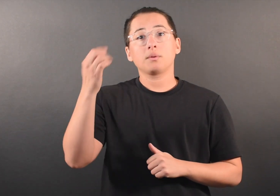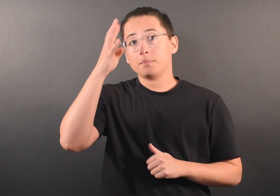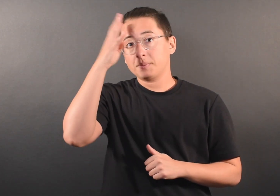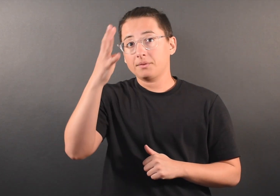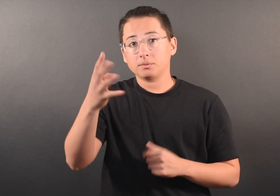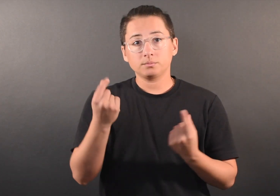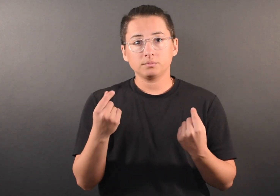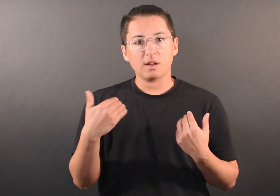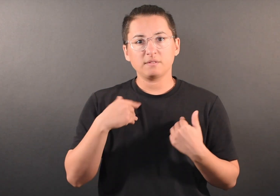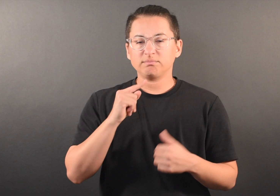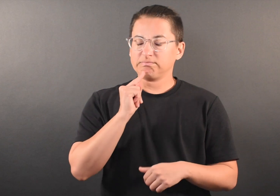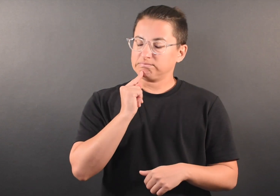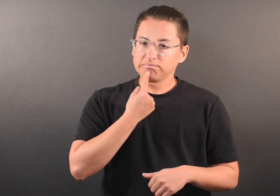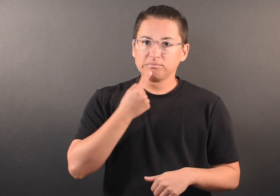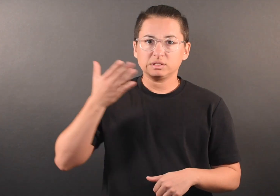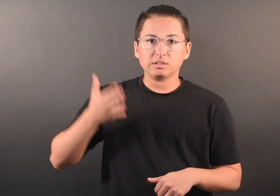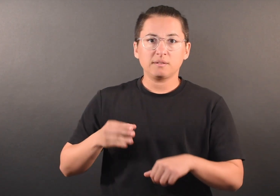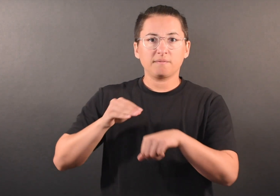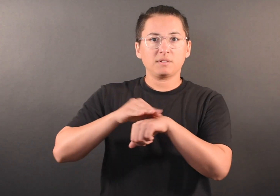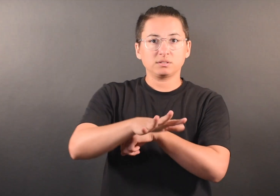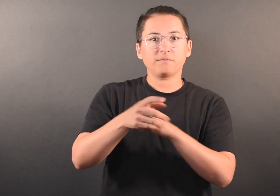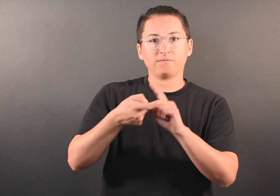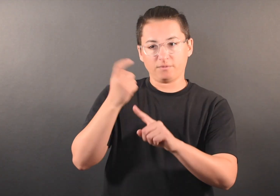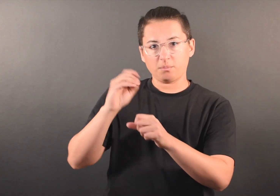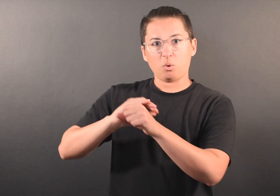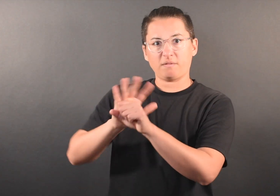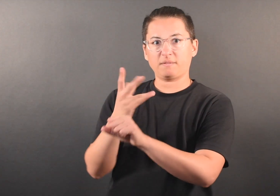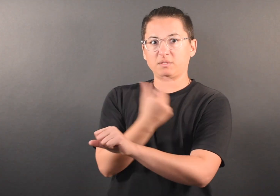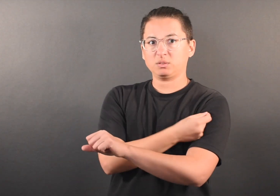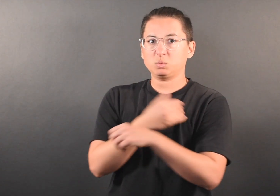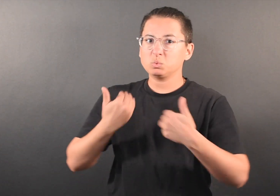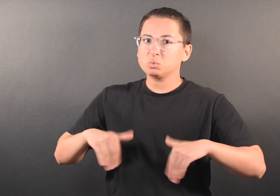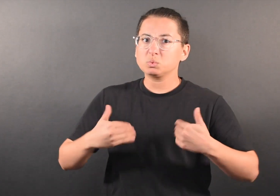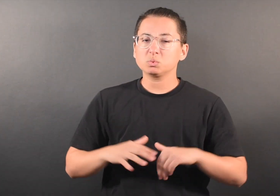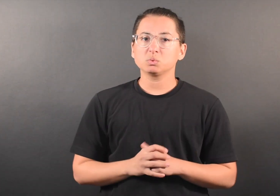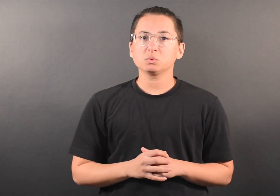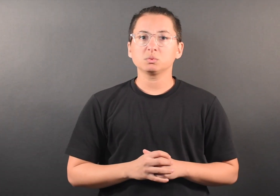Myth: There are severe side effects of the COVID-19 vaccines.